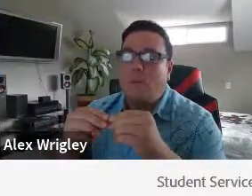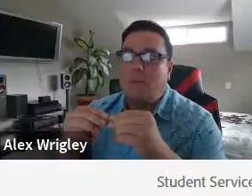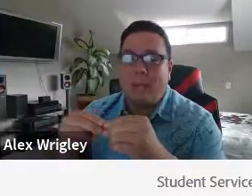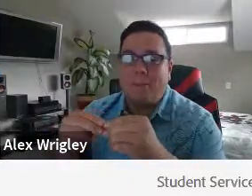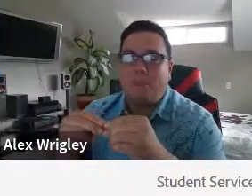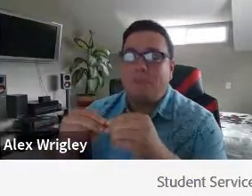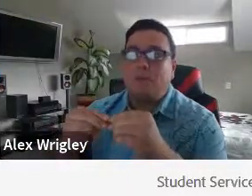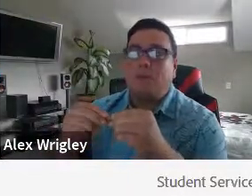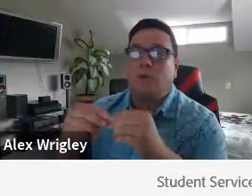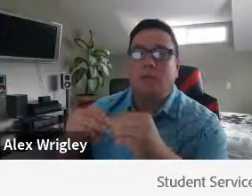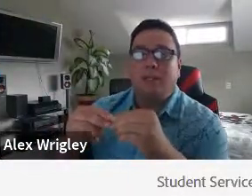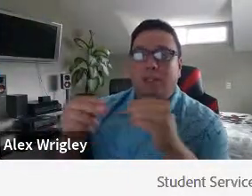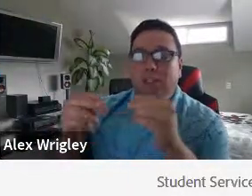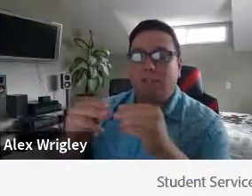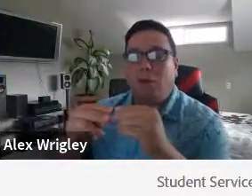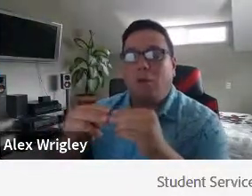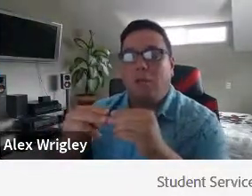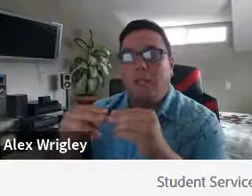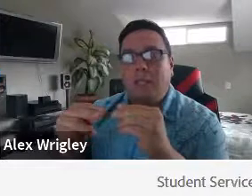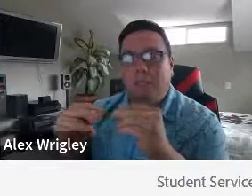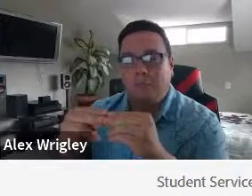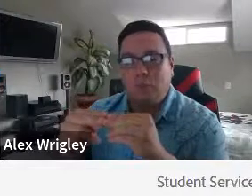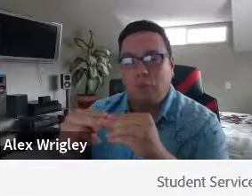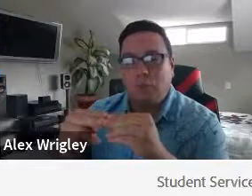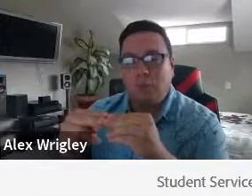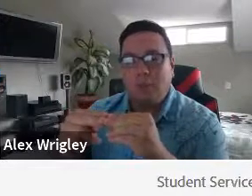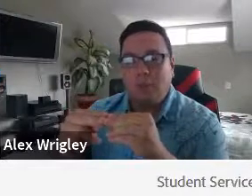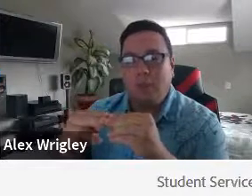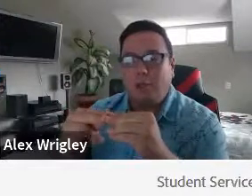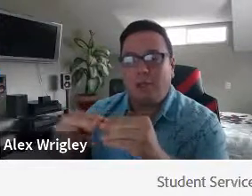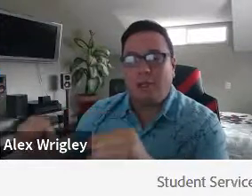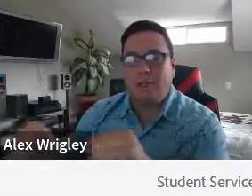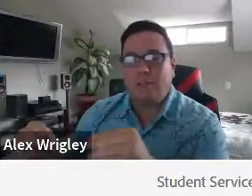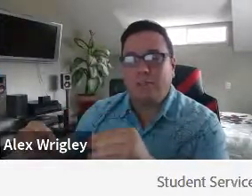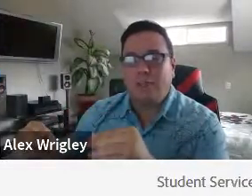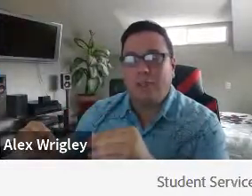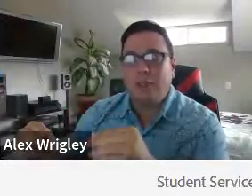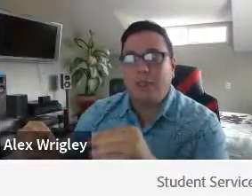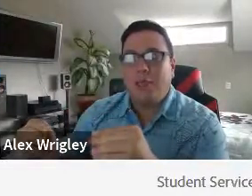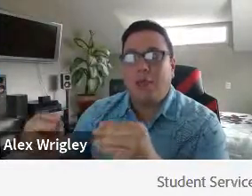what's happening is we're creating these small individual Adobe Sign accounts that are